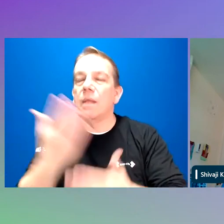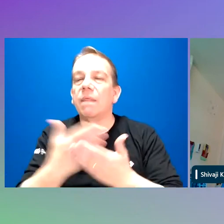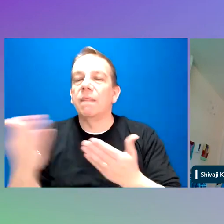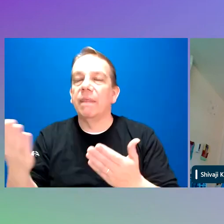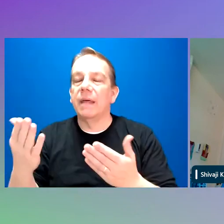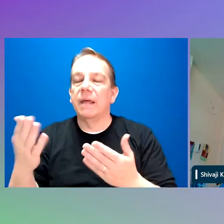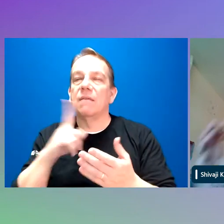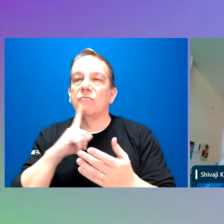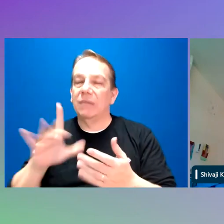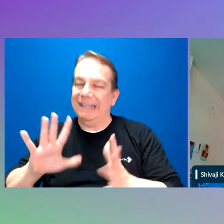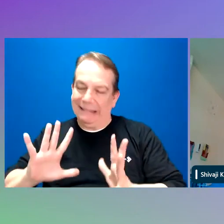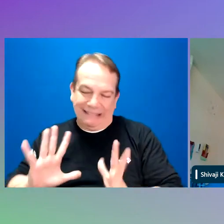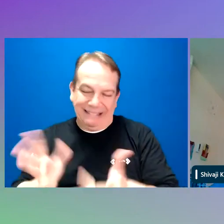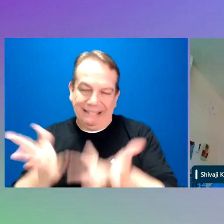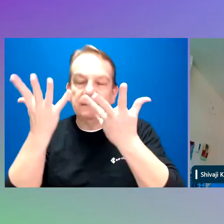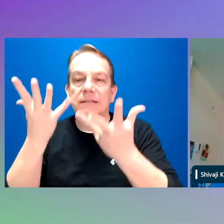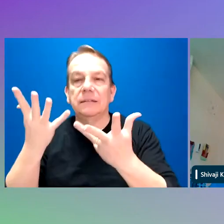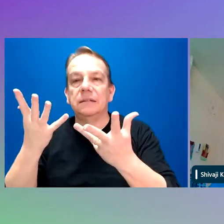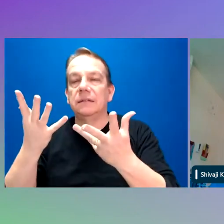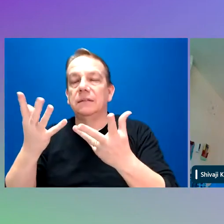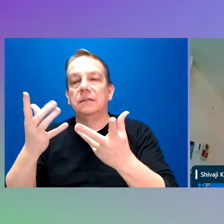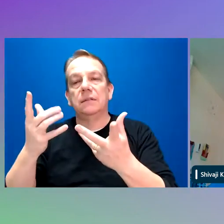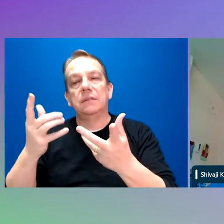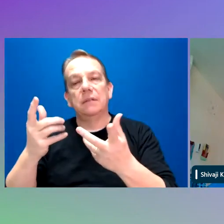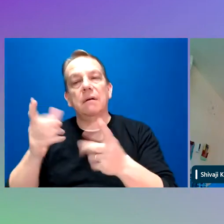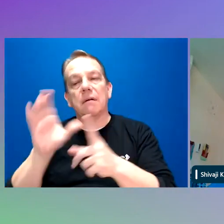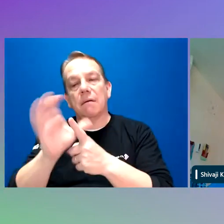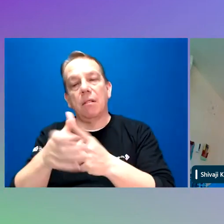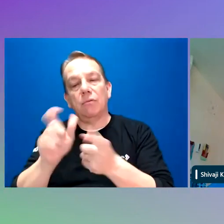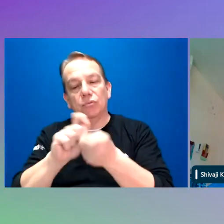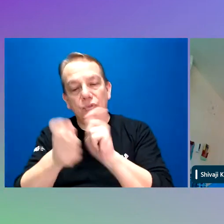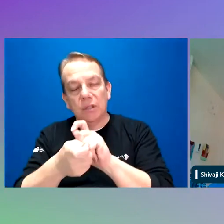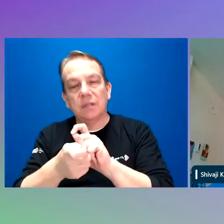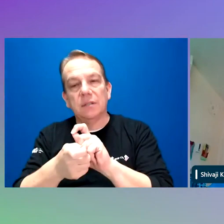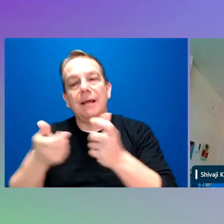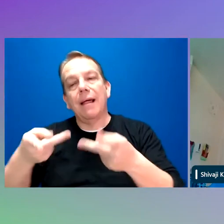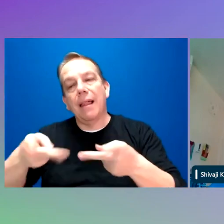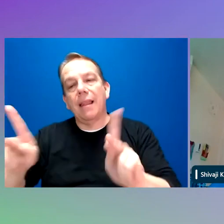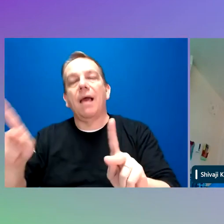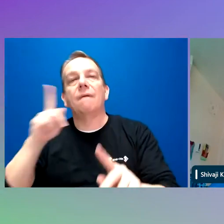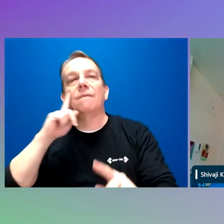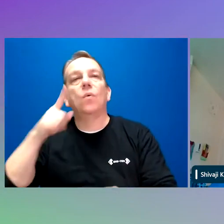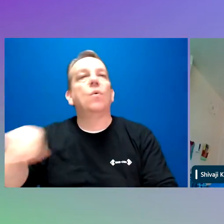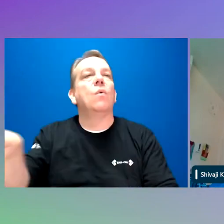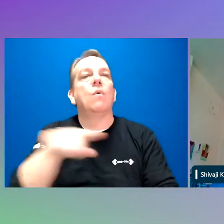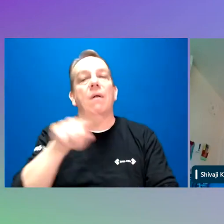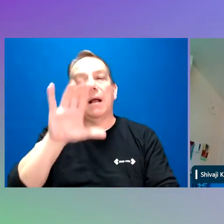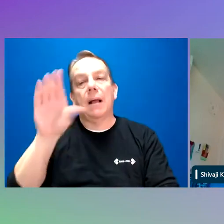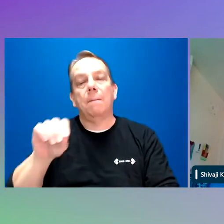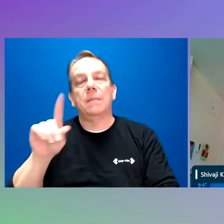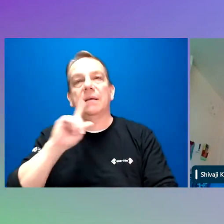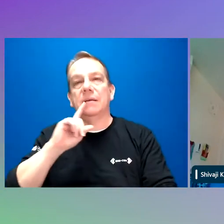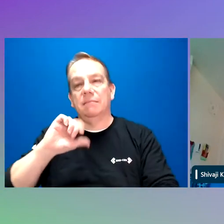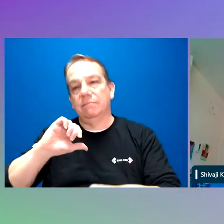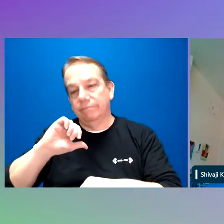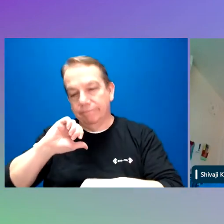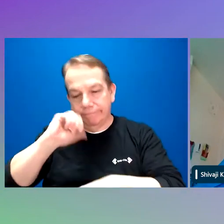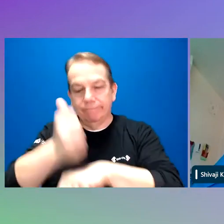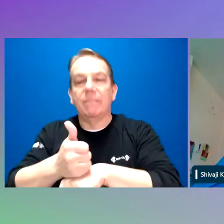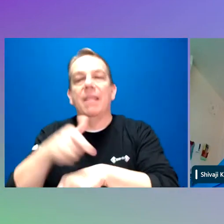culture change to allow for mandatory training?